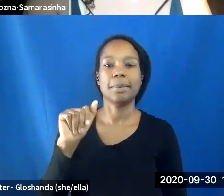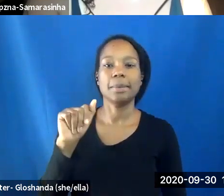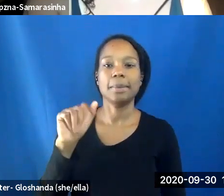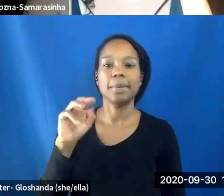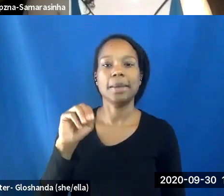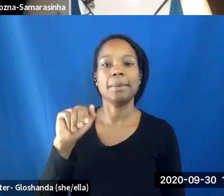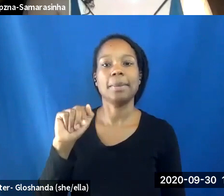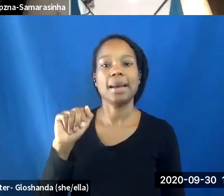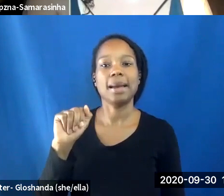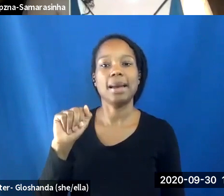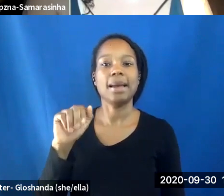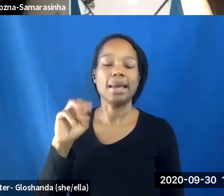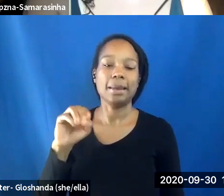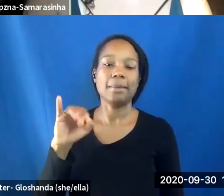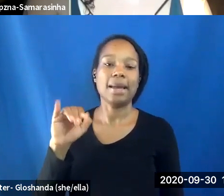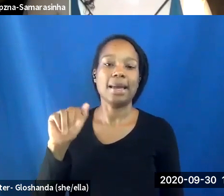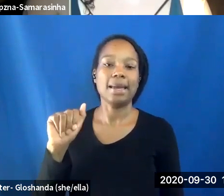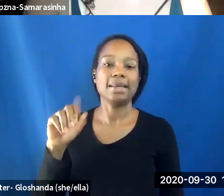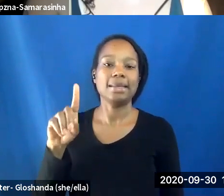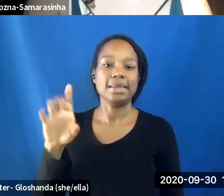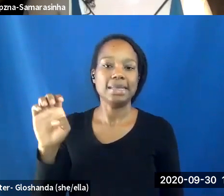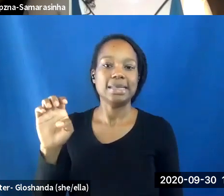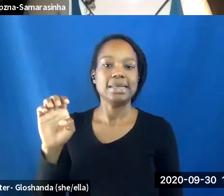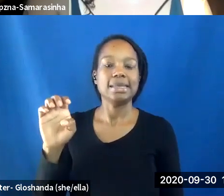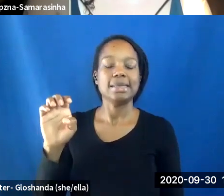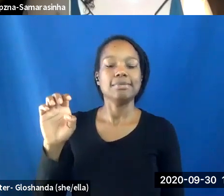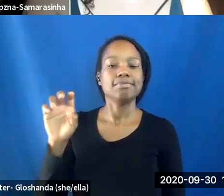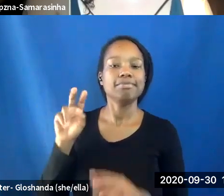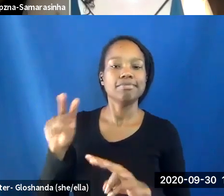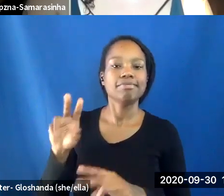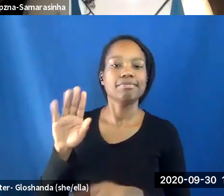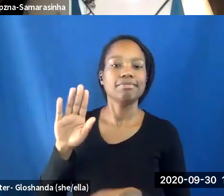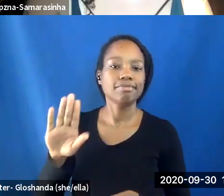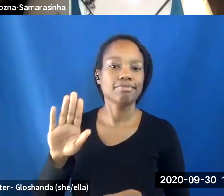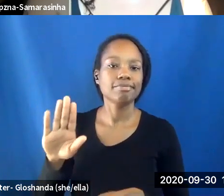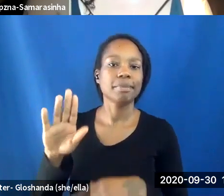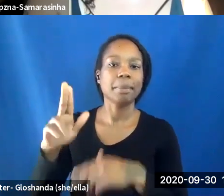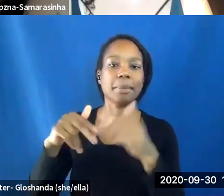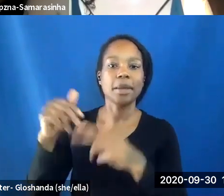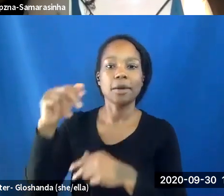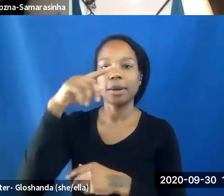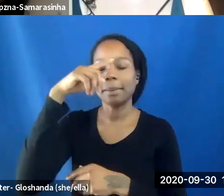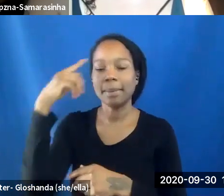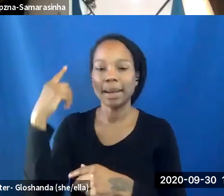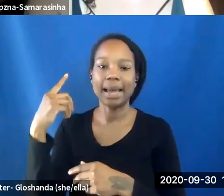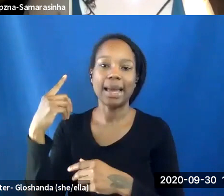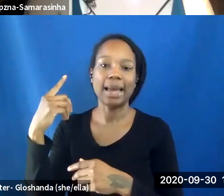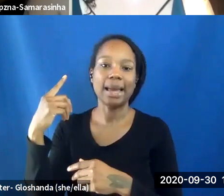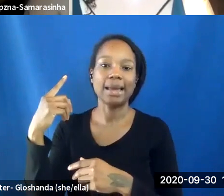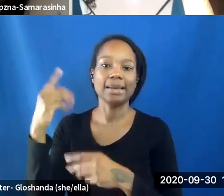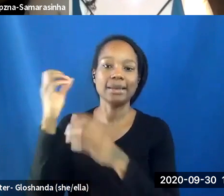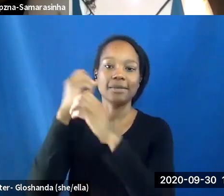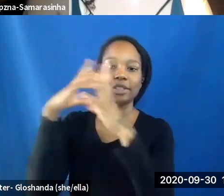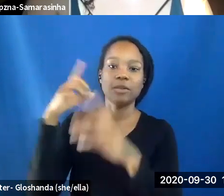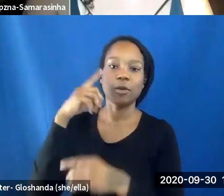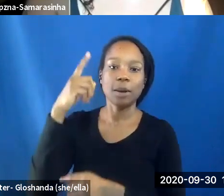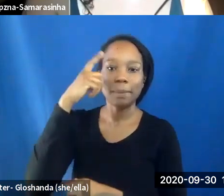and also Build A Black Vision for Mental Health as well on BEAM's website, which is B-E-A-M dot community,